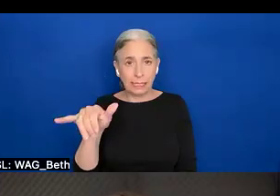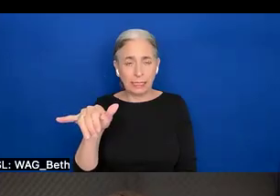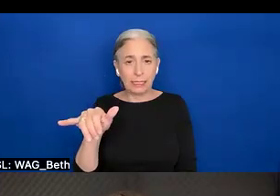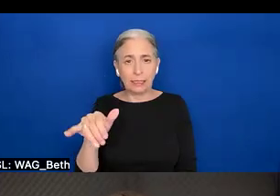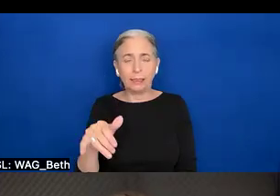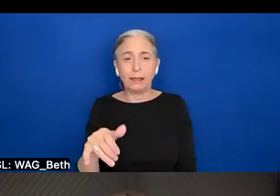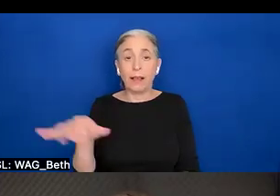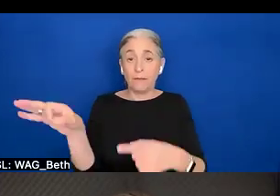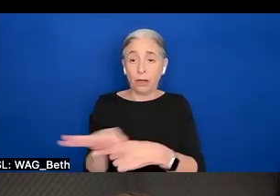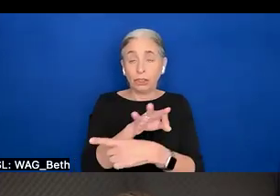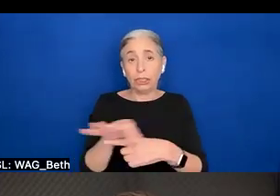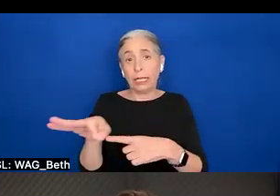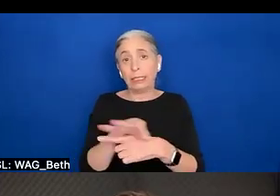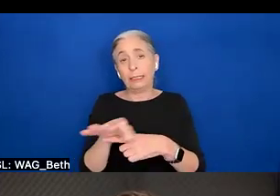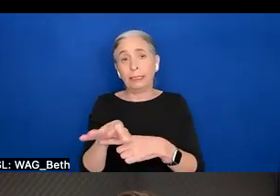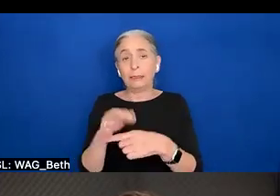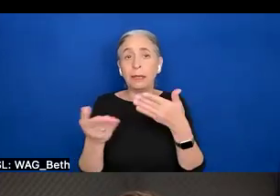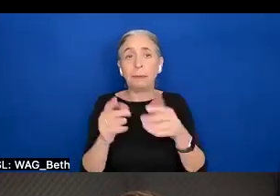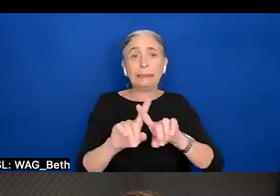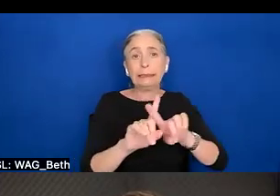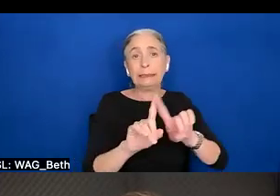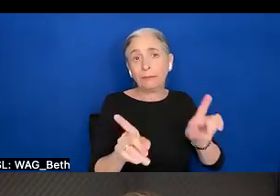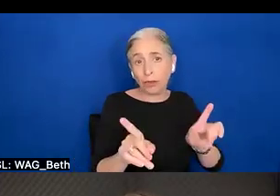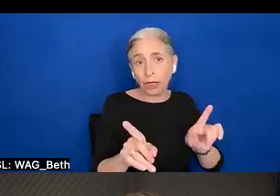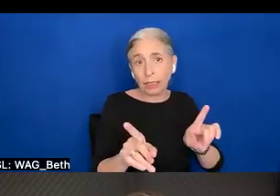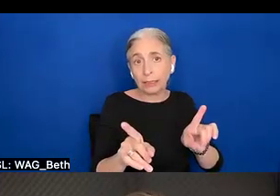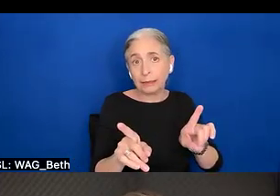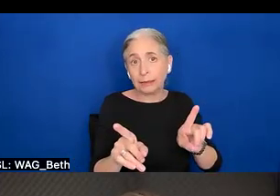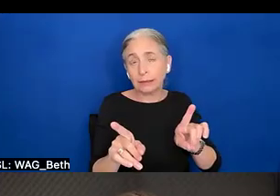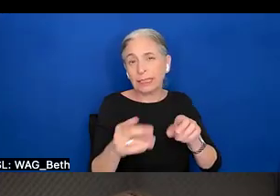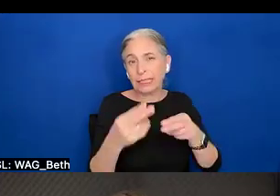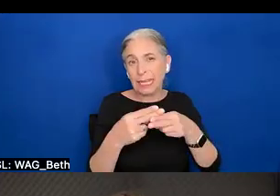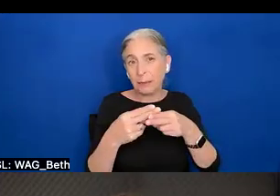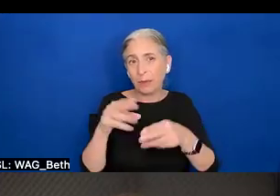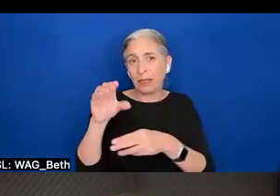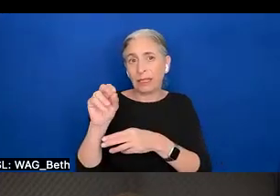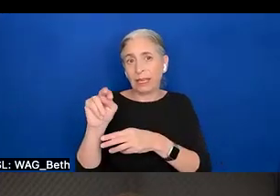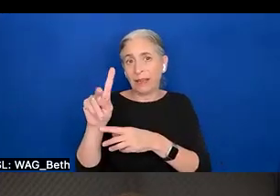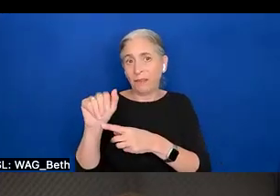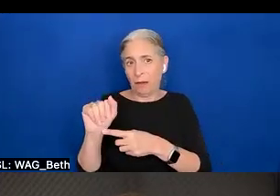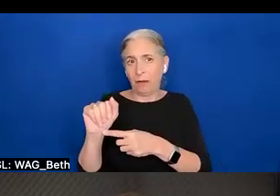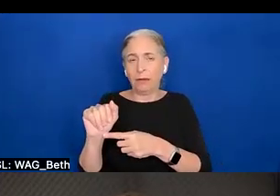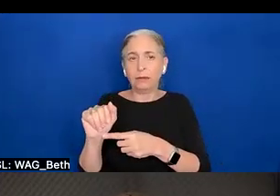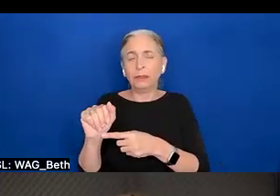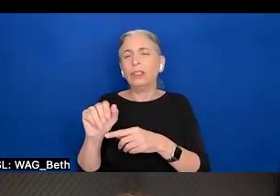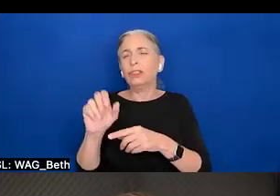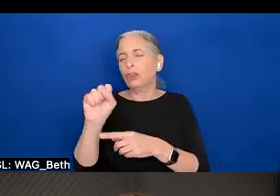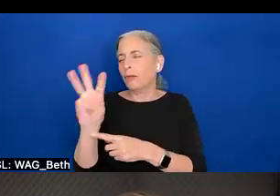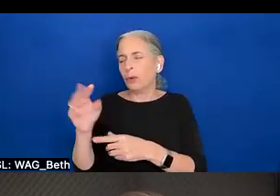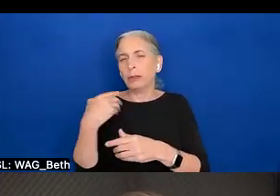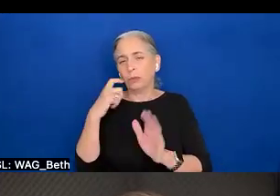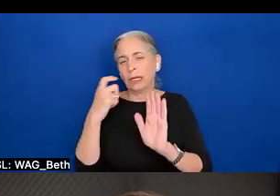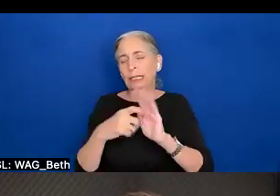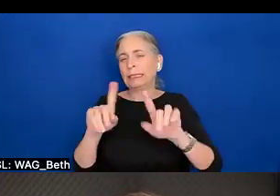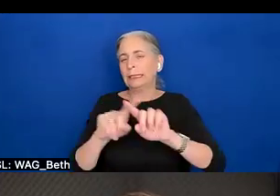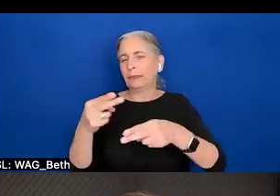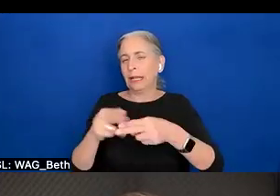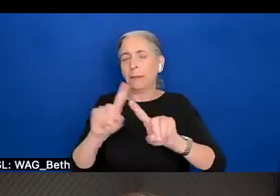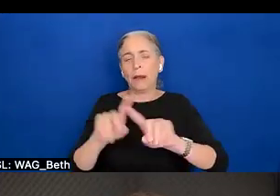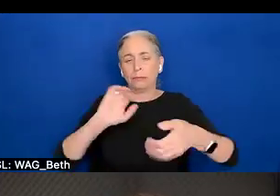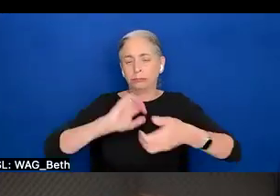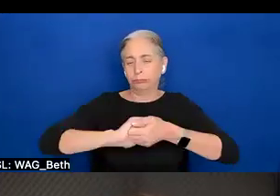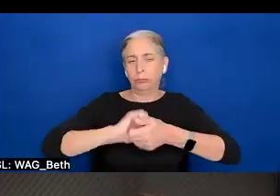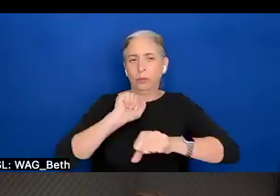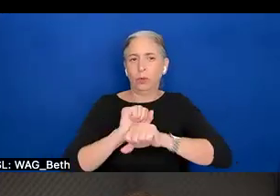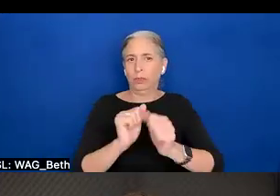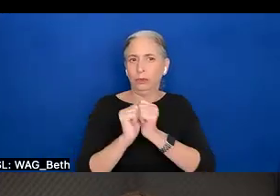Make the functionalities are a different name in your